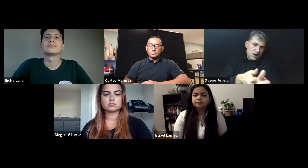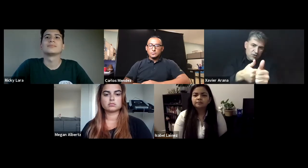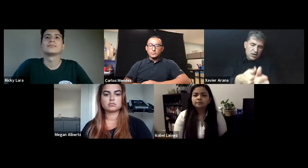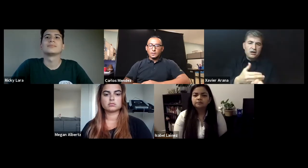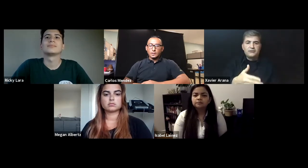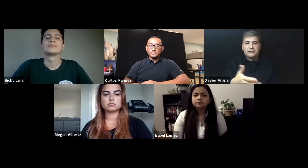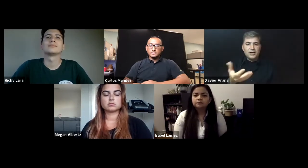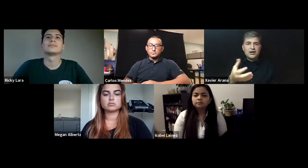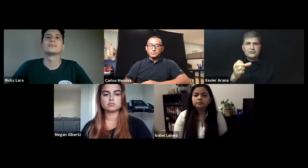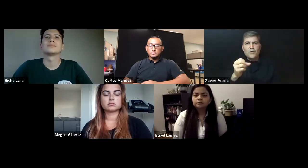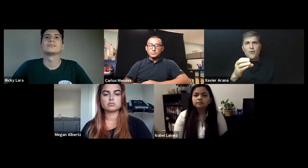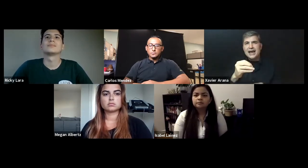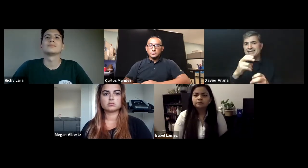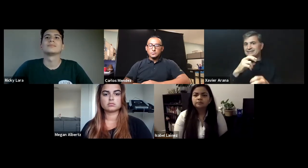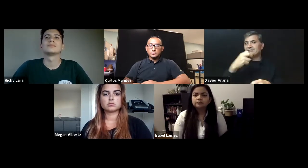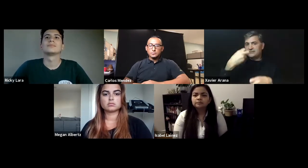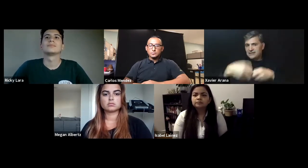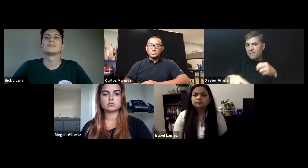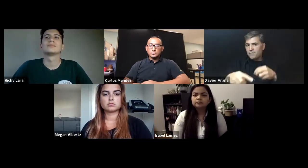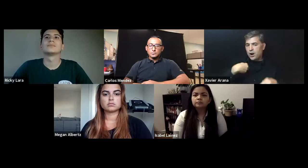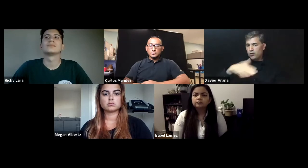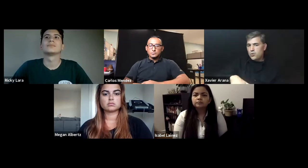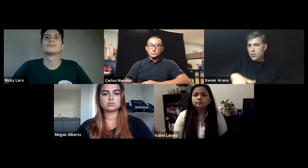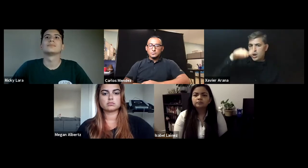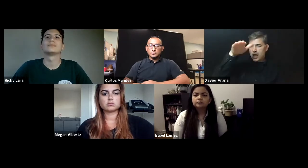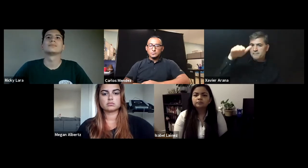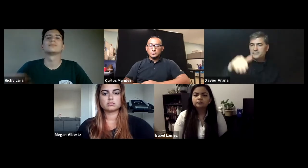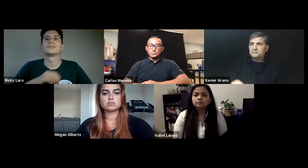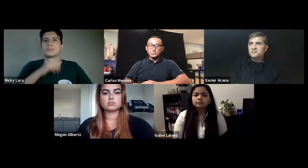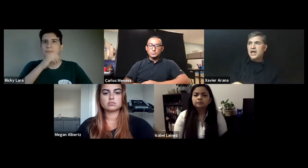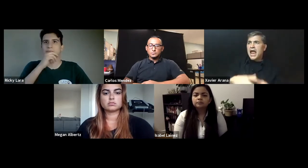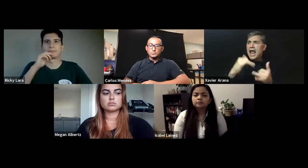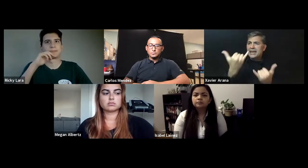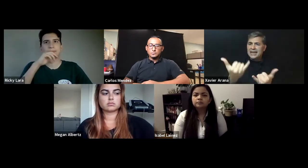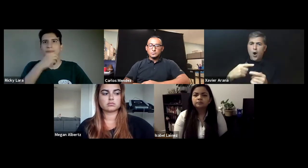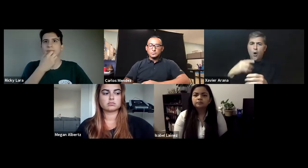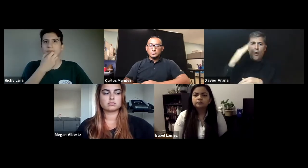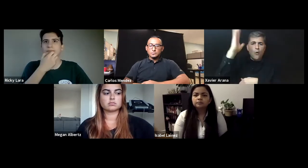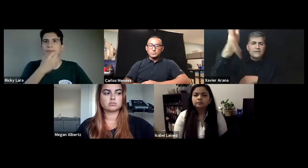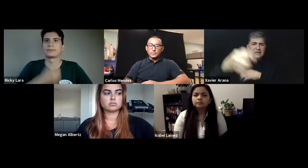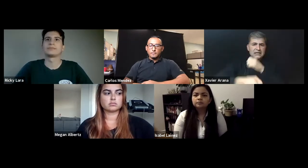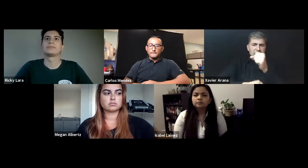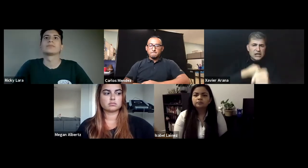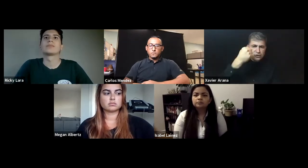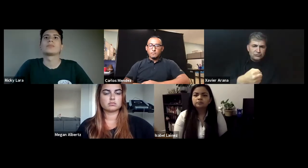"You could follow. Or this is what they're singing. You can follow along." But it was really tough growing up that way.